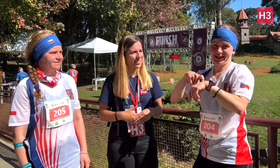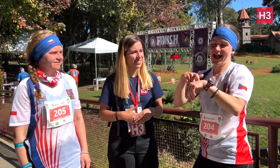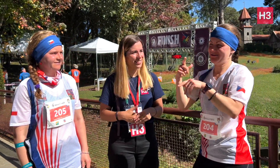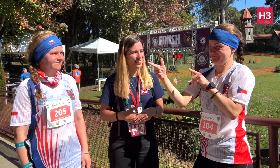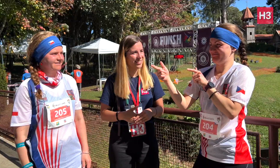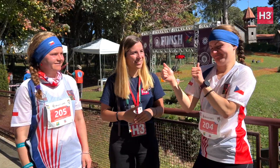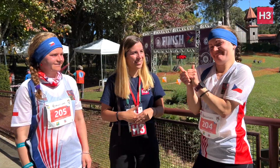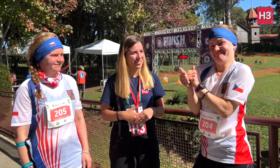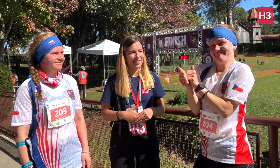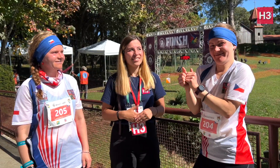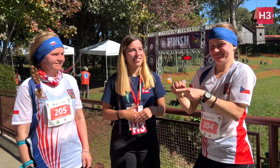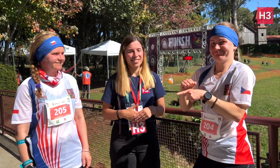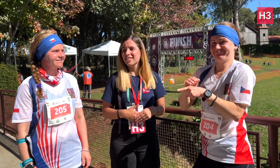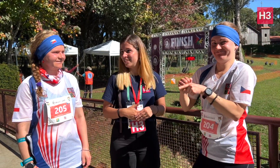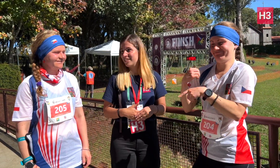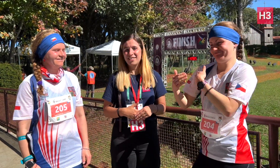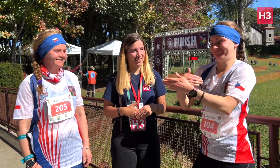but until then we’ve been mostly training together.